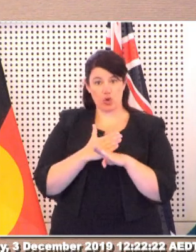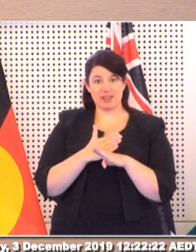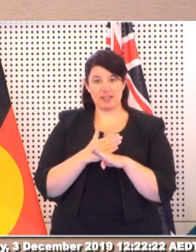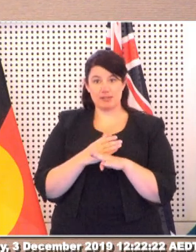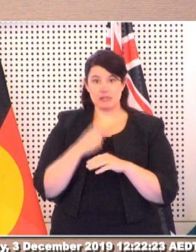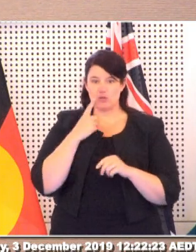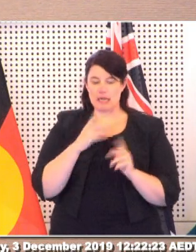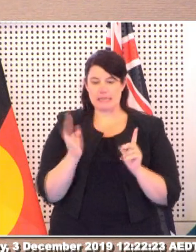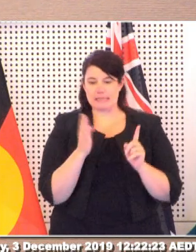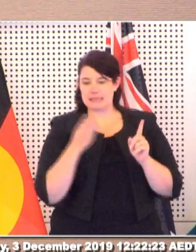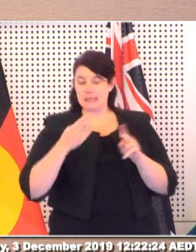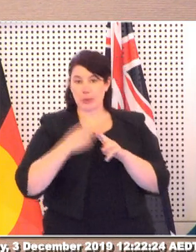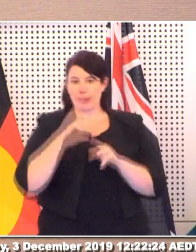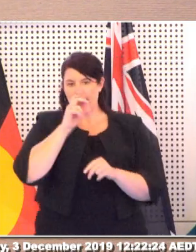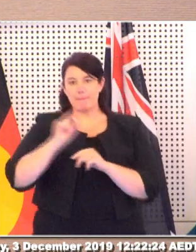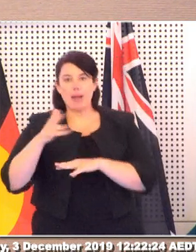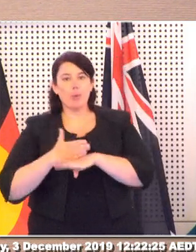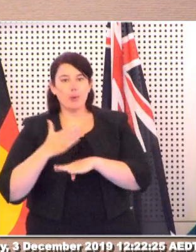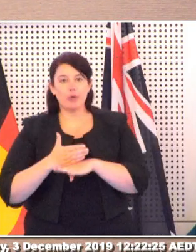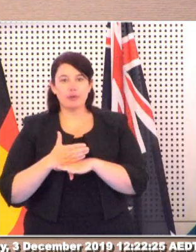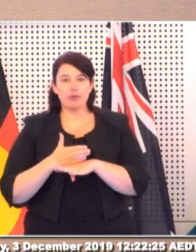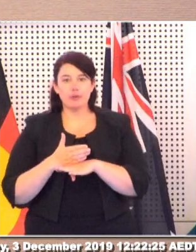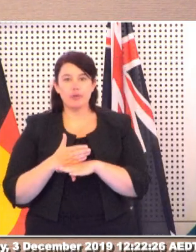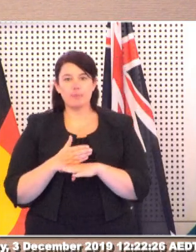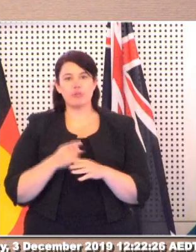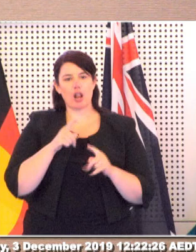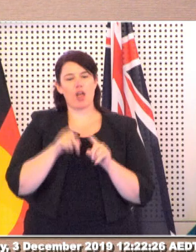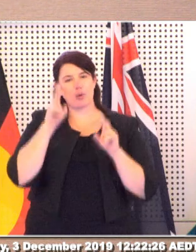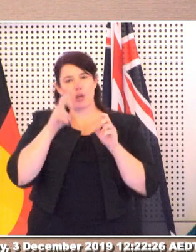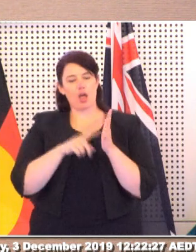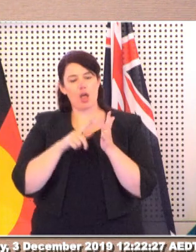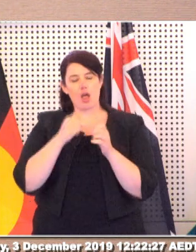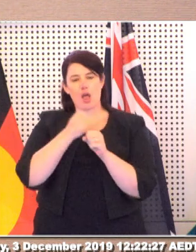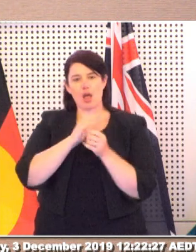quickly as they can. So light-touch training that people are rushing through as quickly as possible;